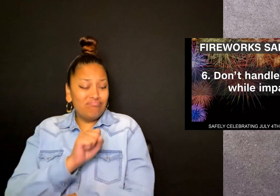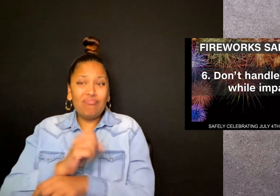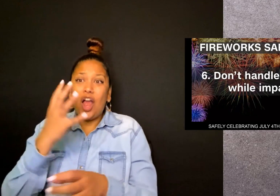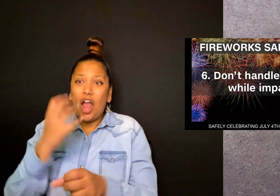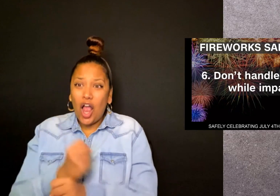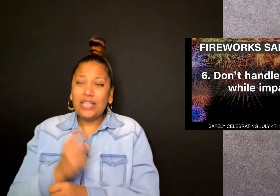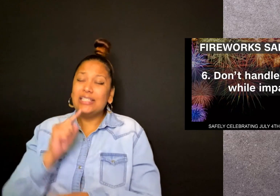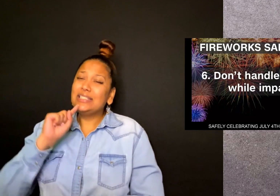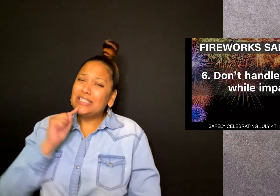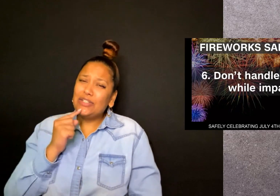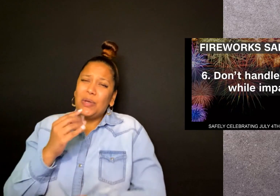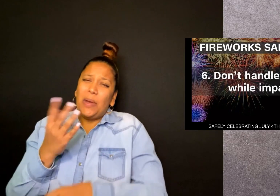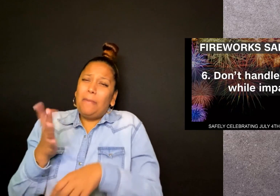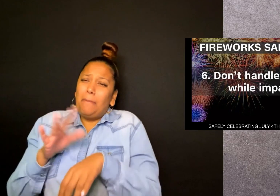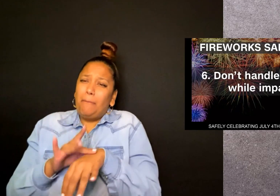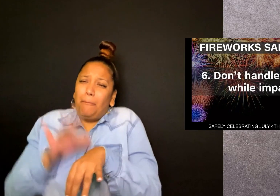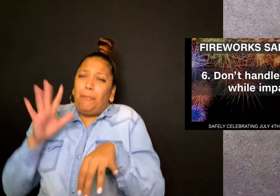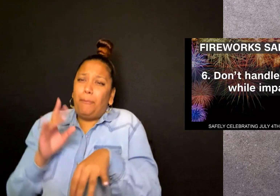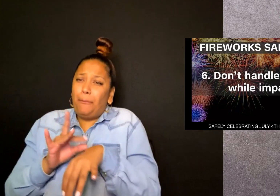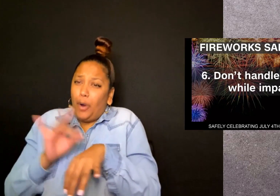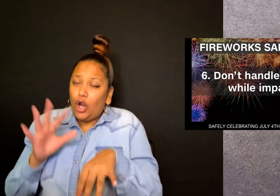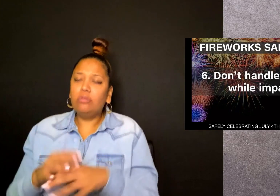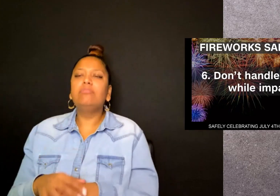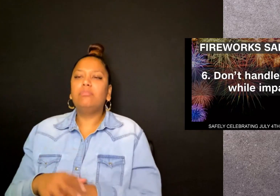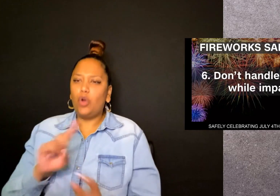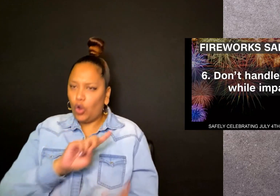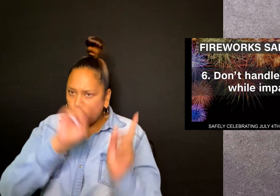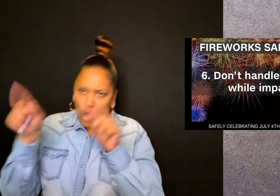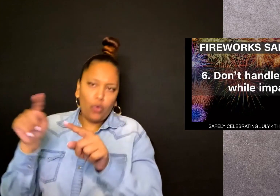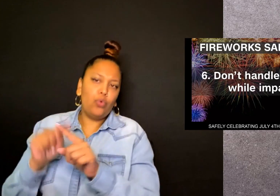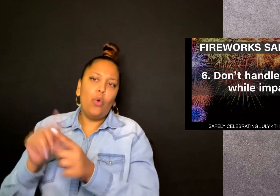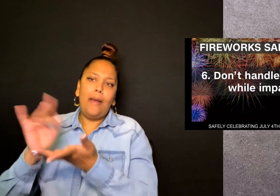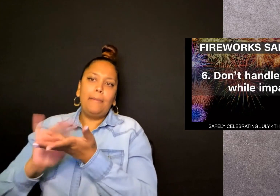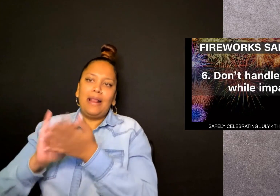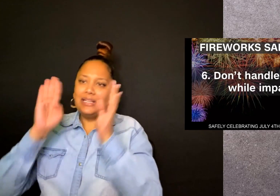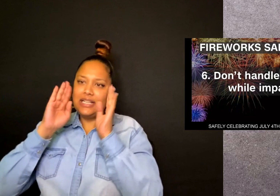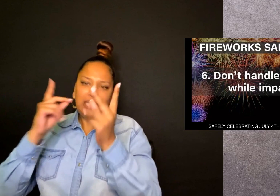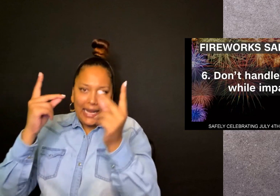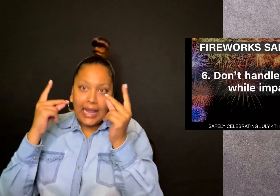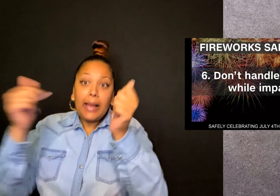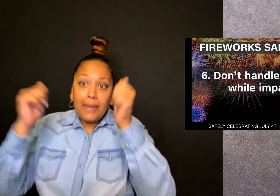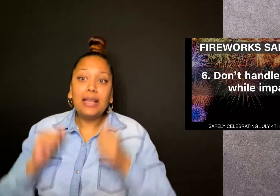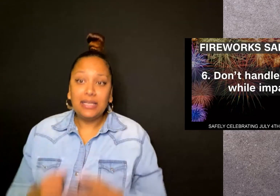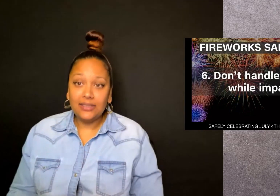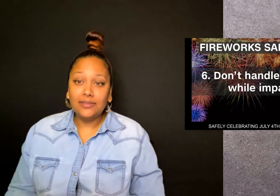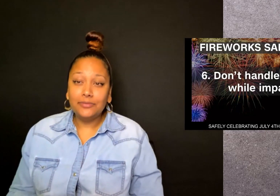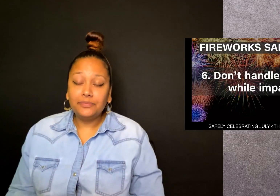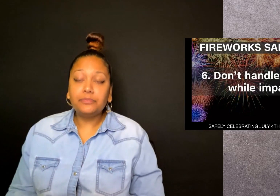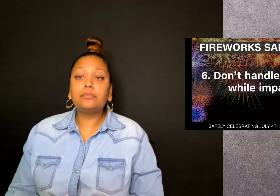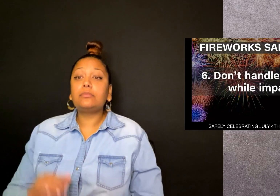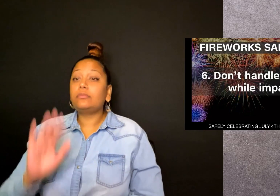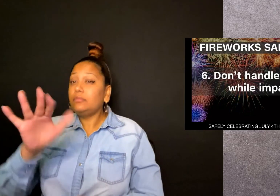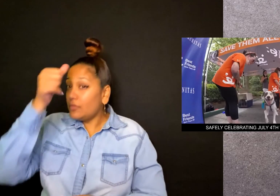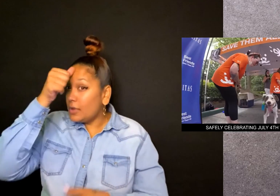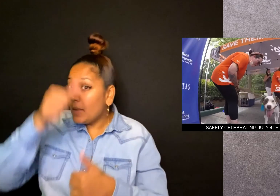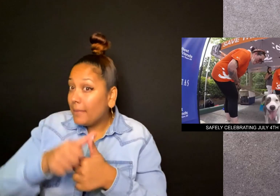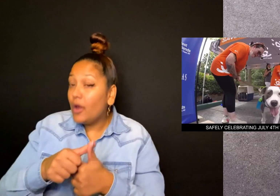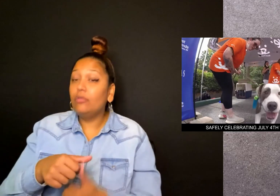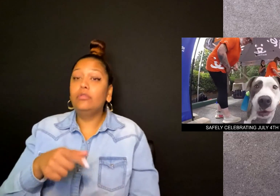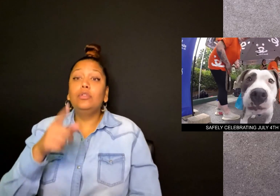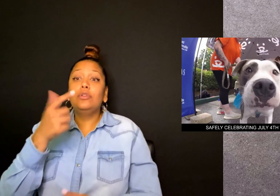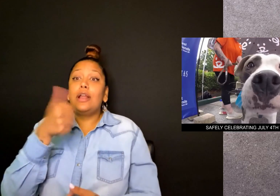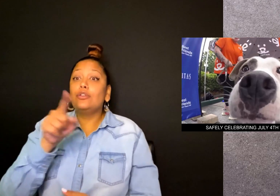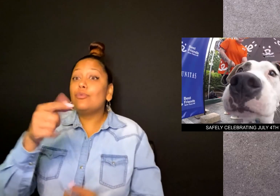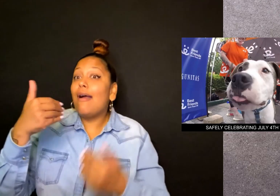if you happen to get a serious burn seek medical attention immediately